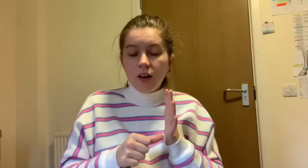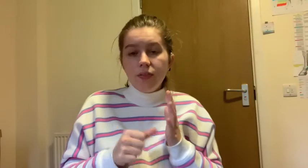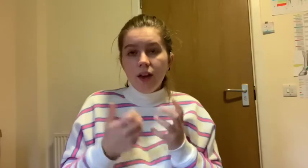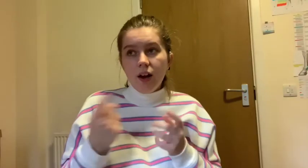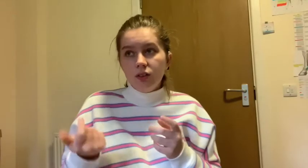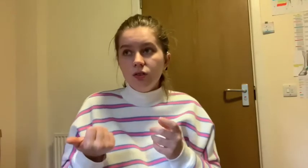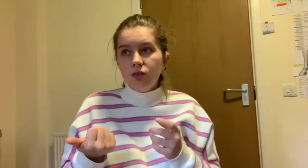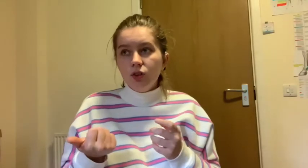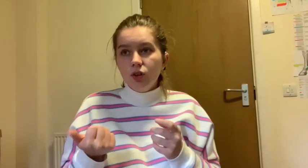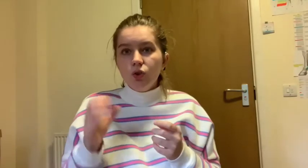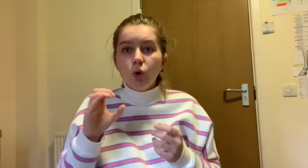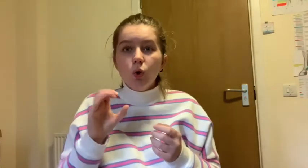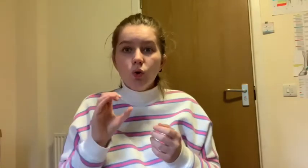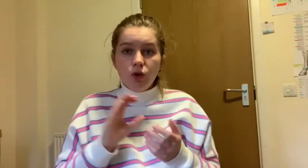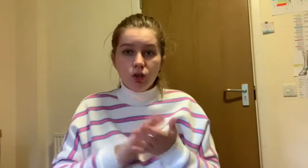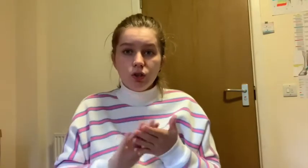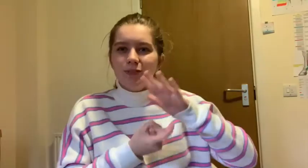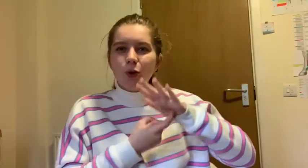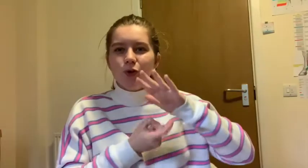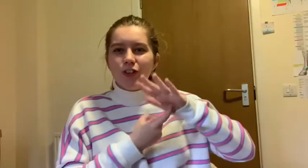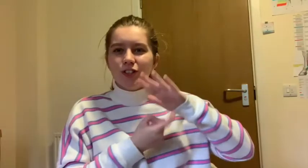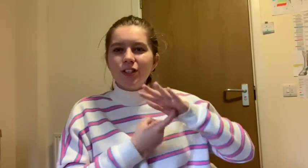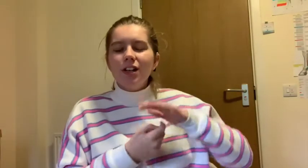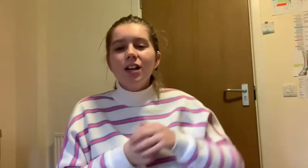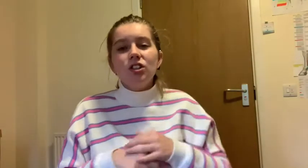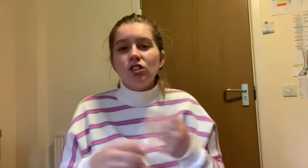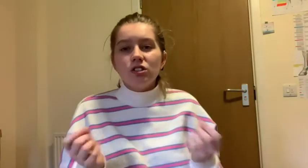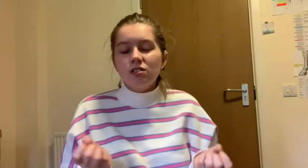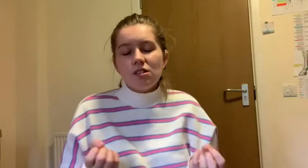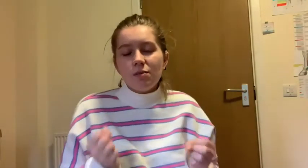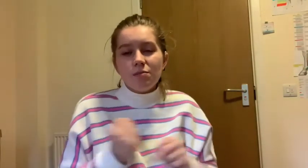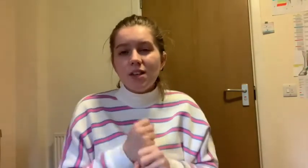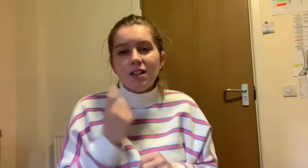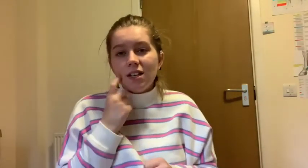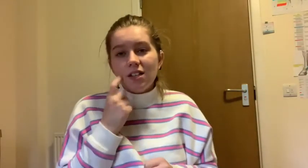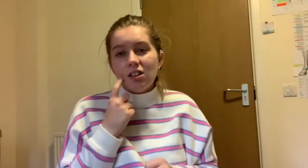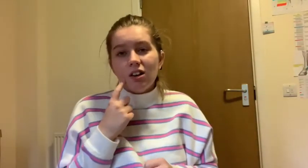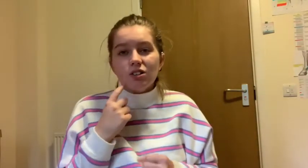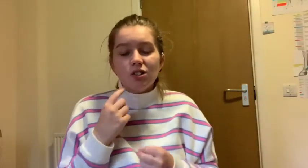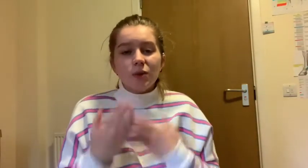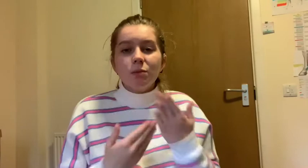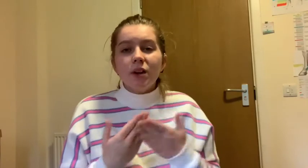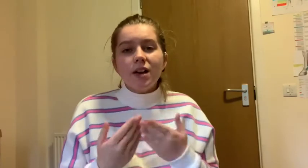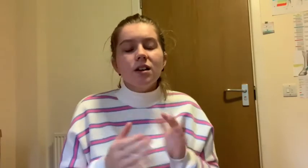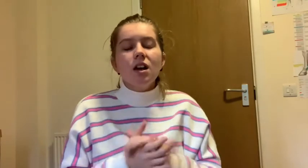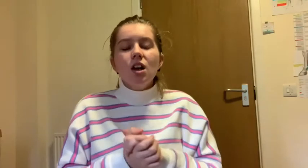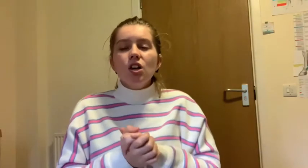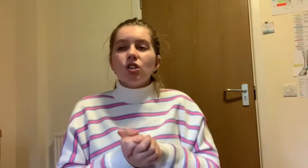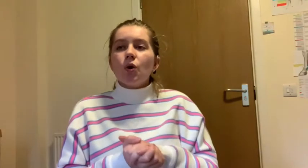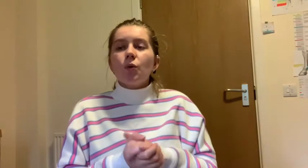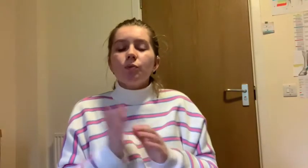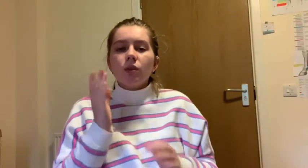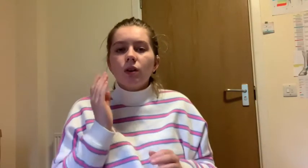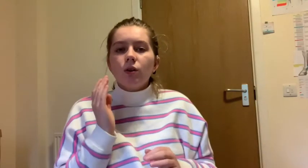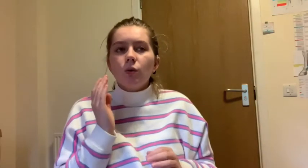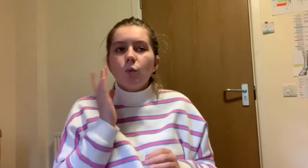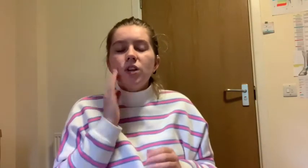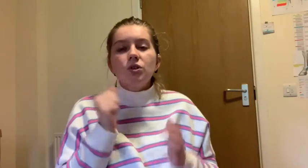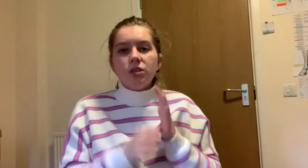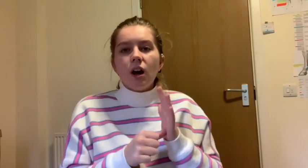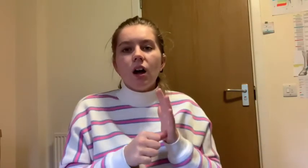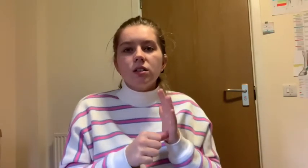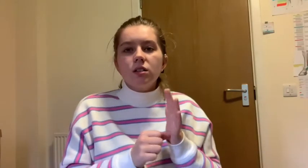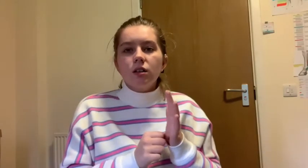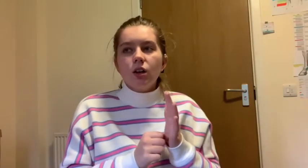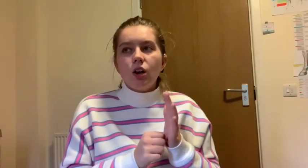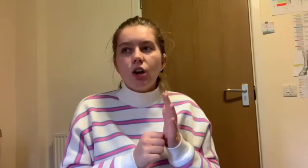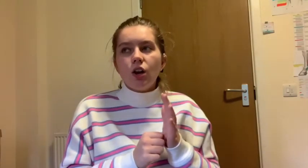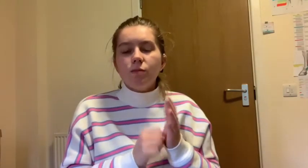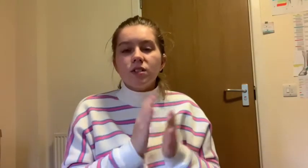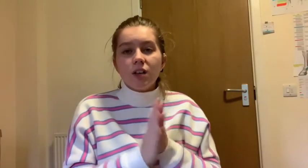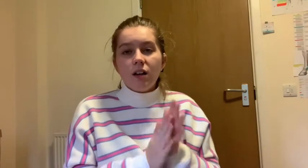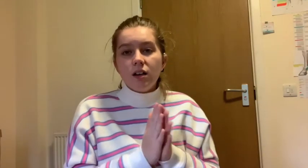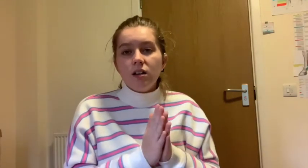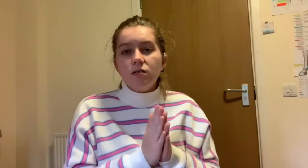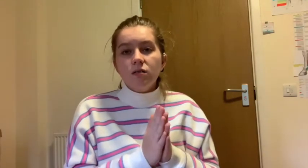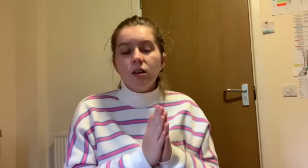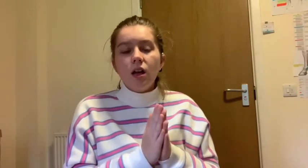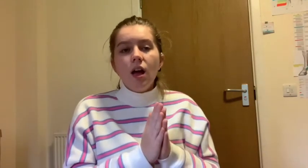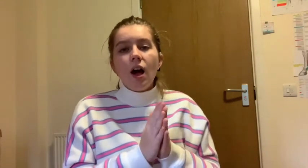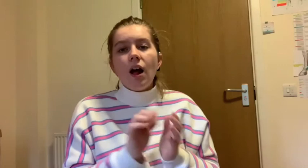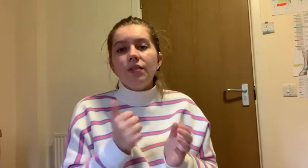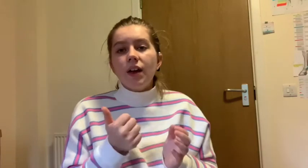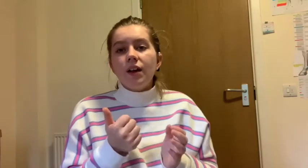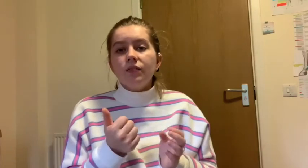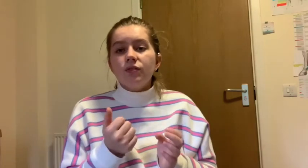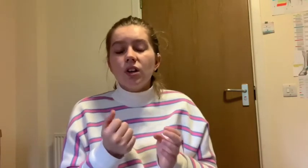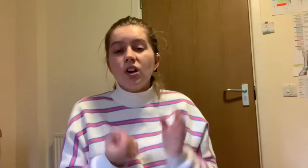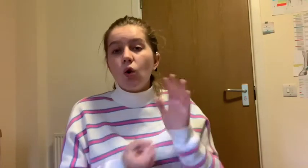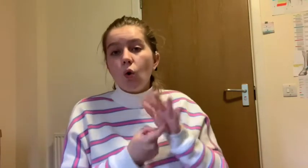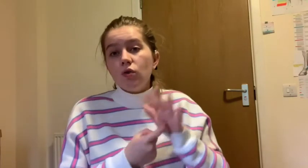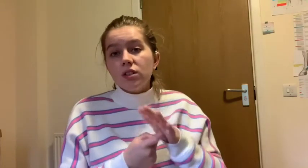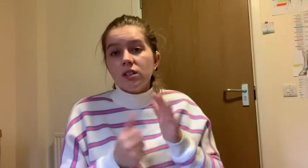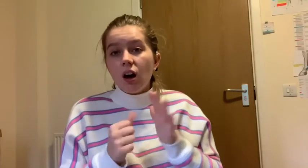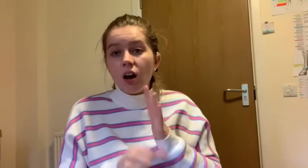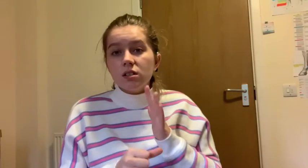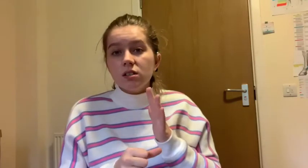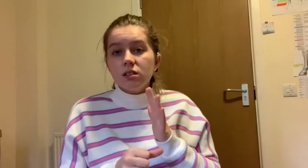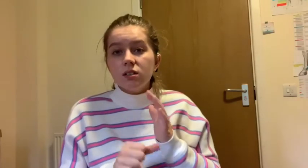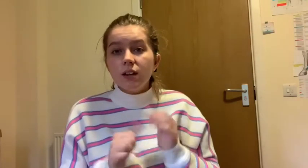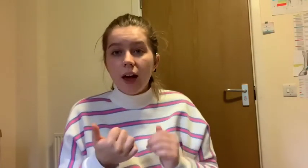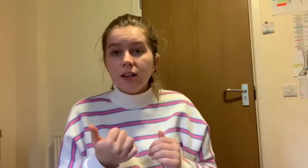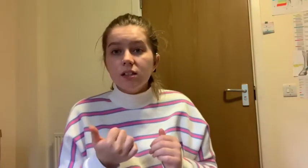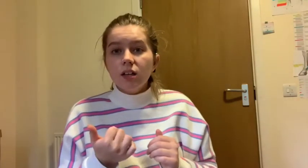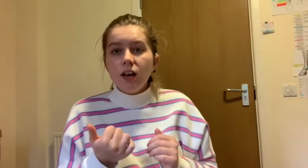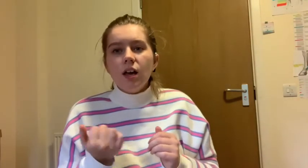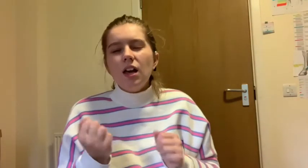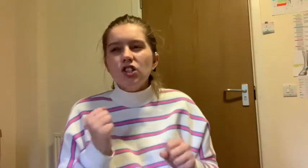and then the chorus. It's going to make it easier to explain. So when you start signing and then chorus starts next